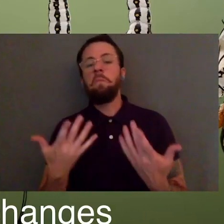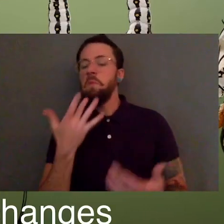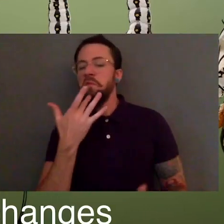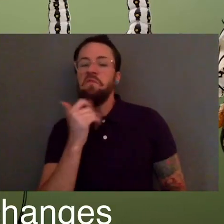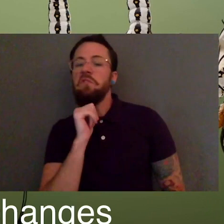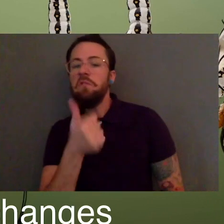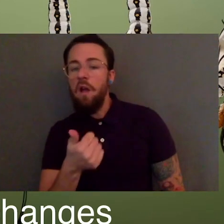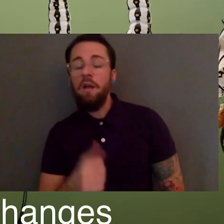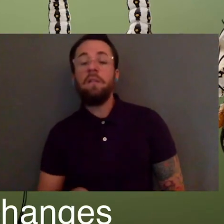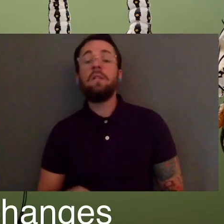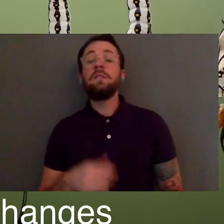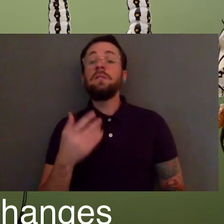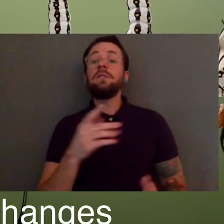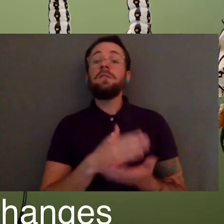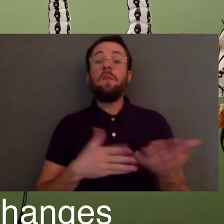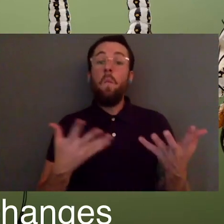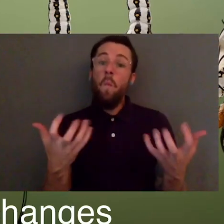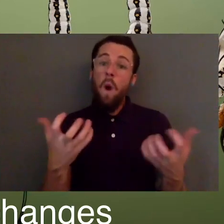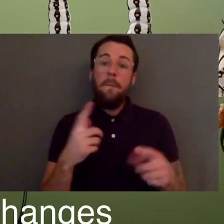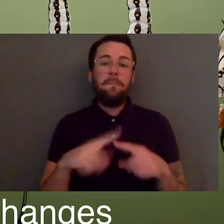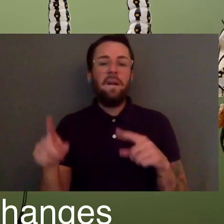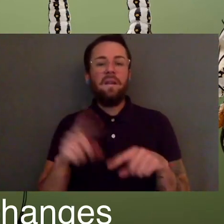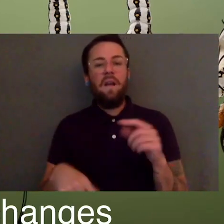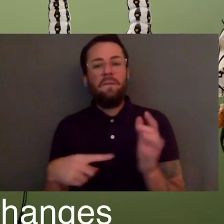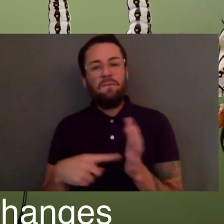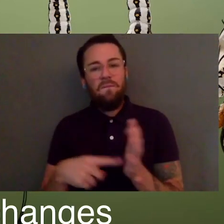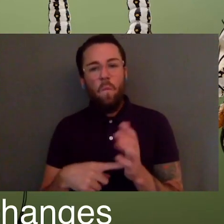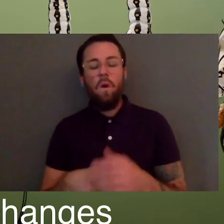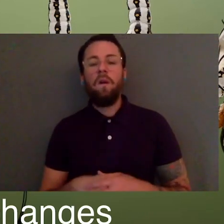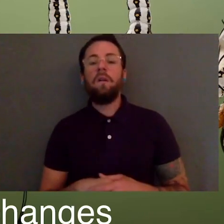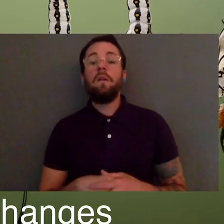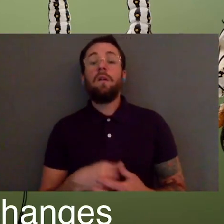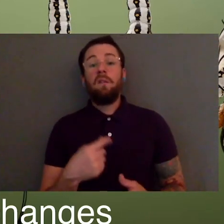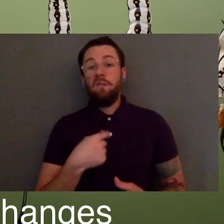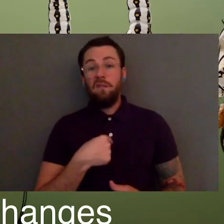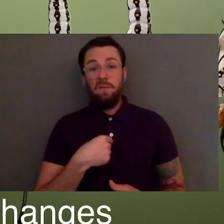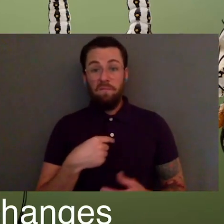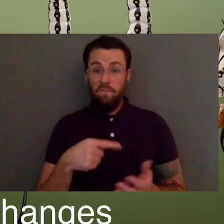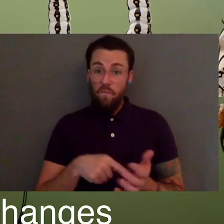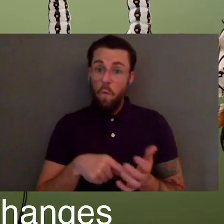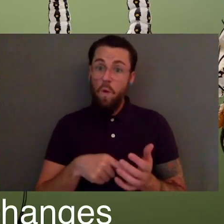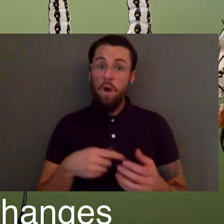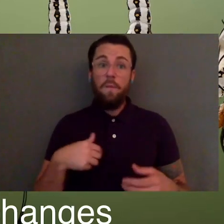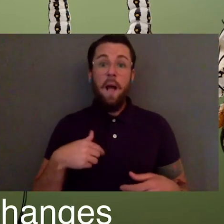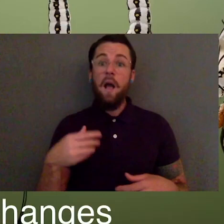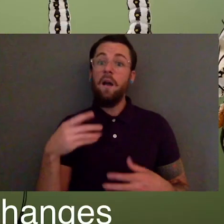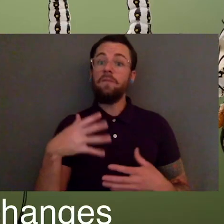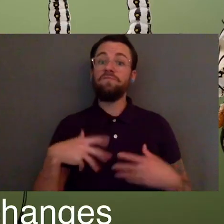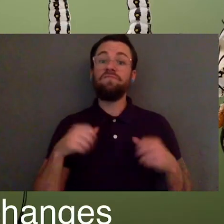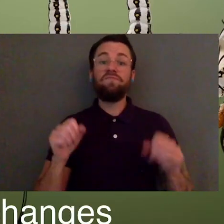So again, if you're interested in learning more about the types of surgeries, you can Google that.